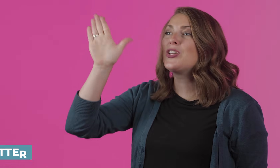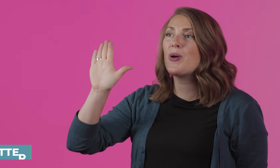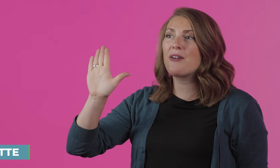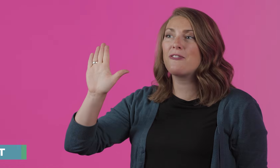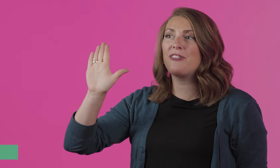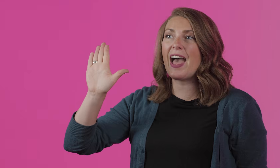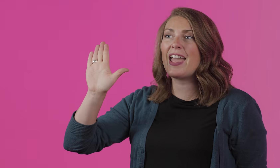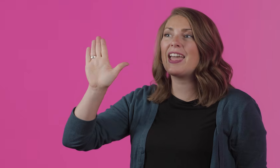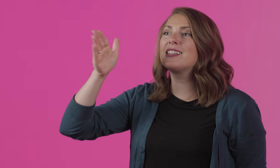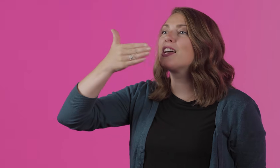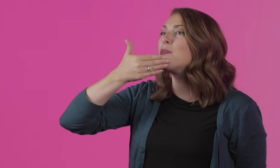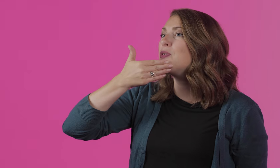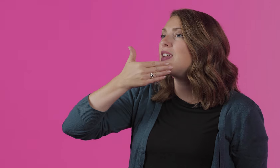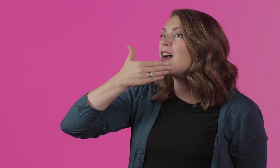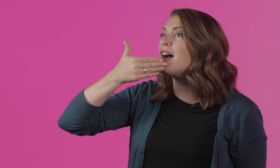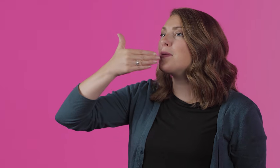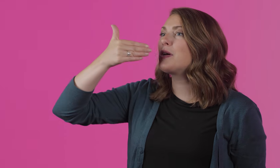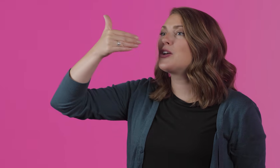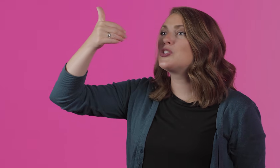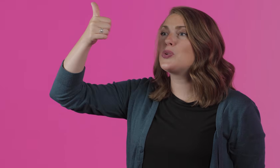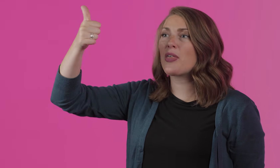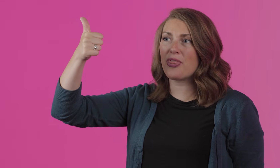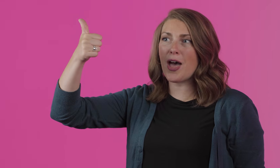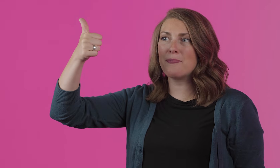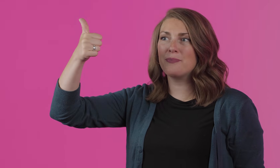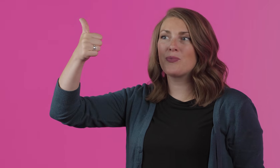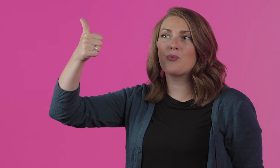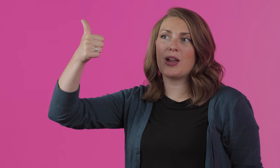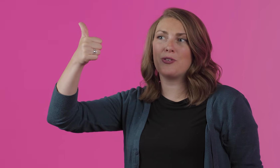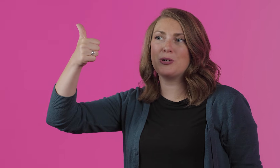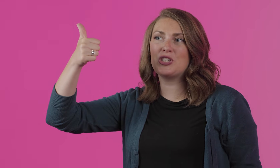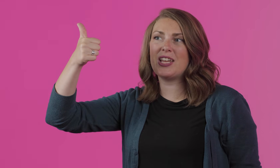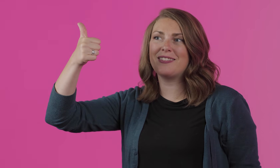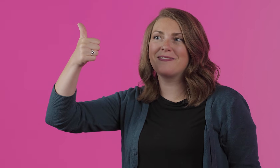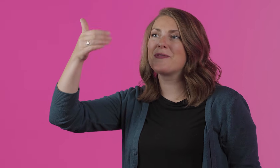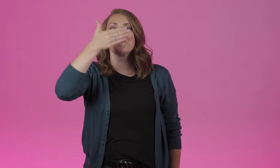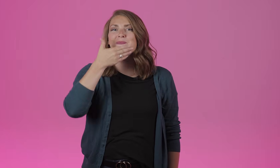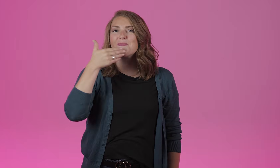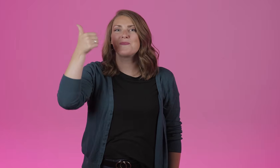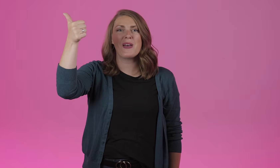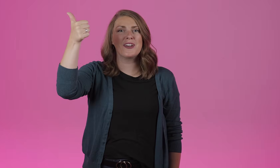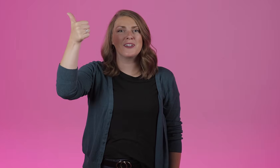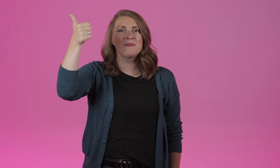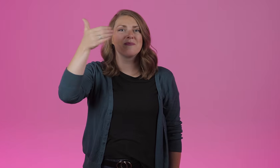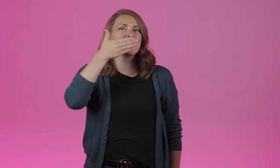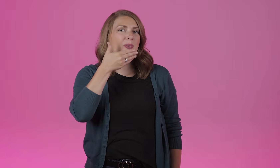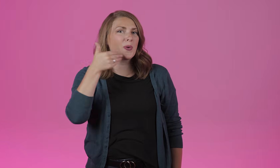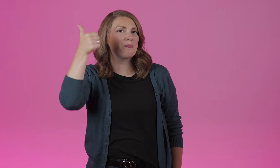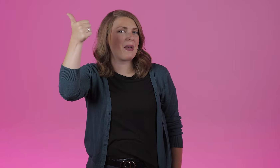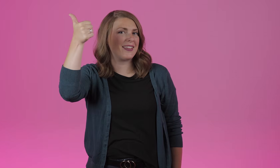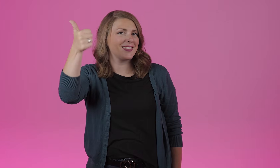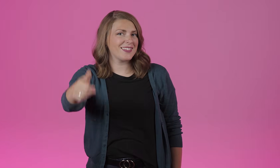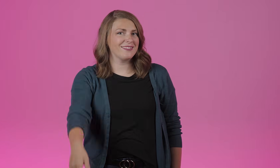You have a flat hand moving up to a thumb right from your chin. Better or best.